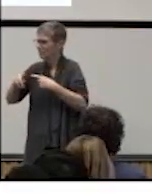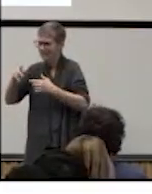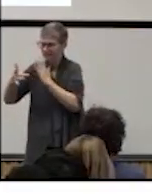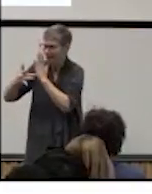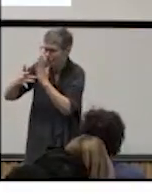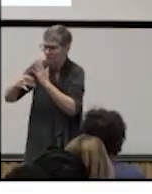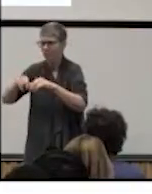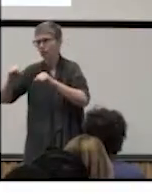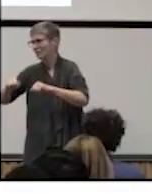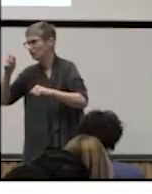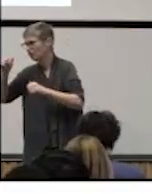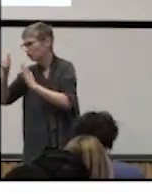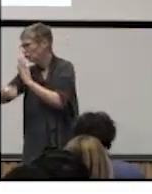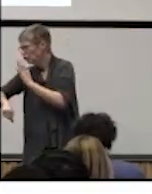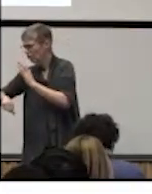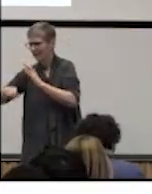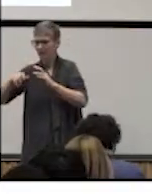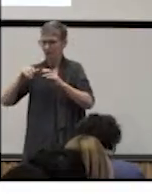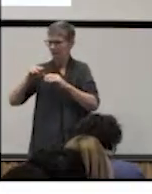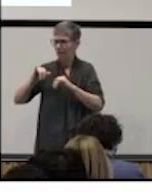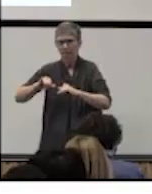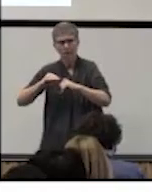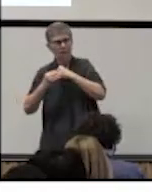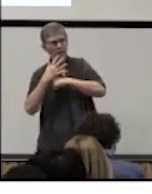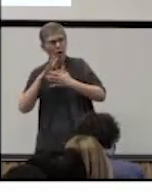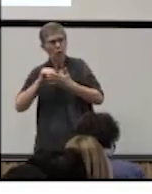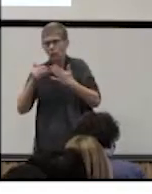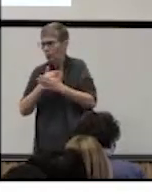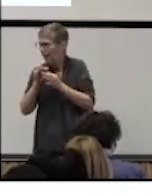potential surgery, advice to learn a new language, enrolling